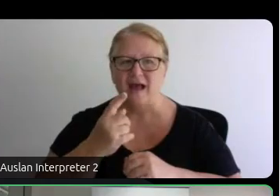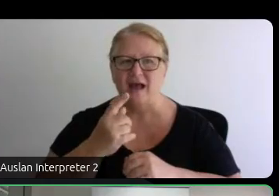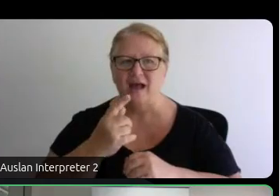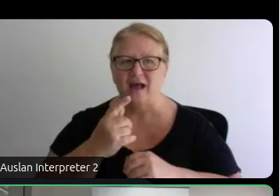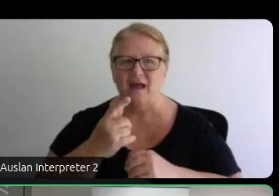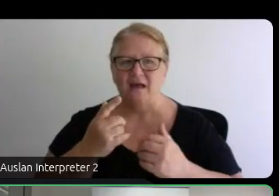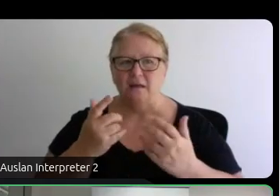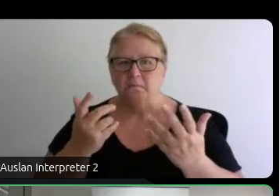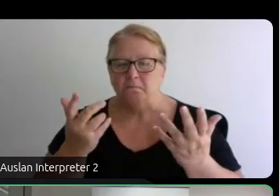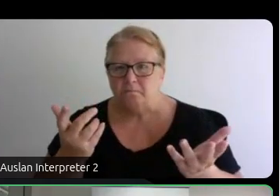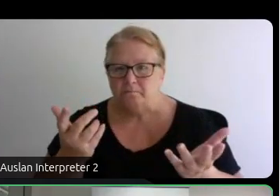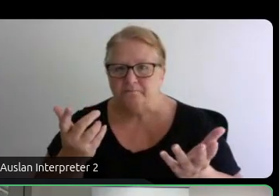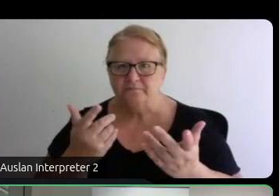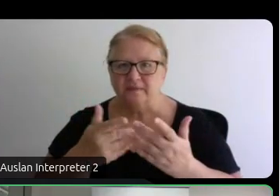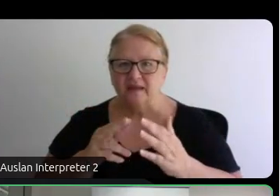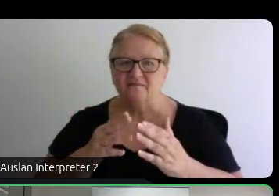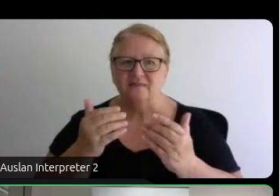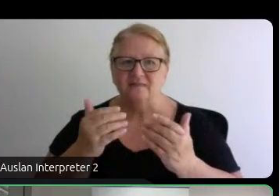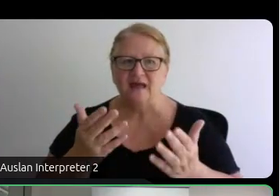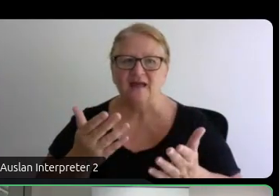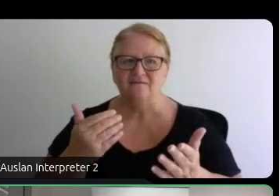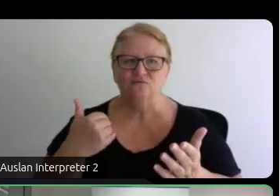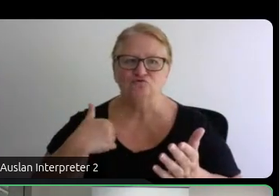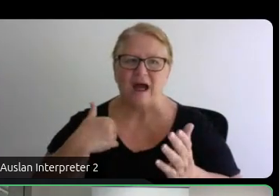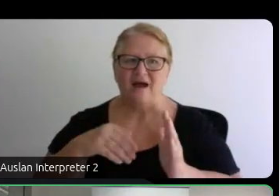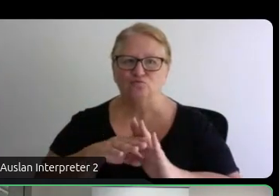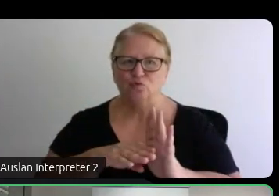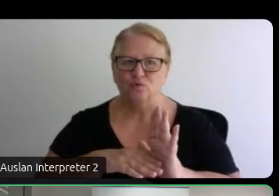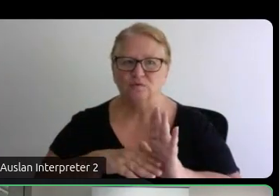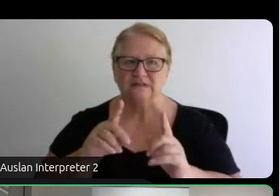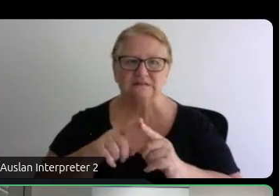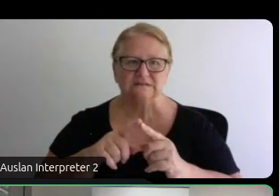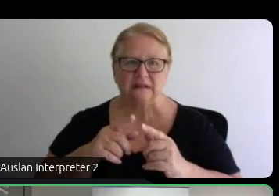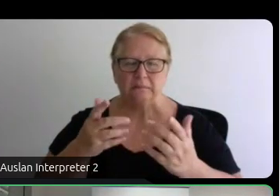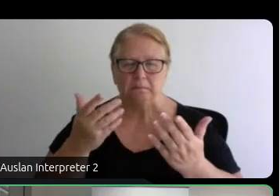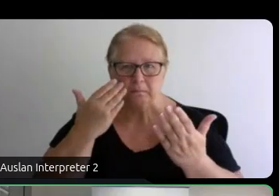they didn't provide any draft rules. So, again, it's still kind of still up in the air. Um,